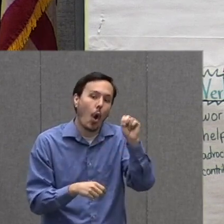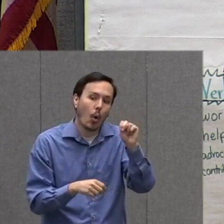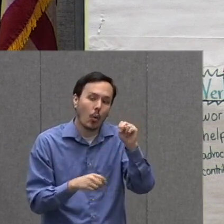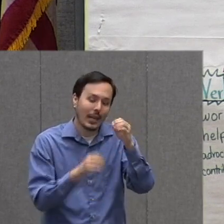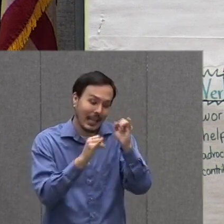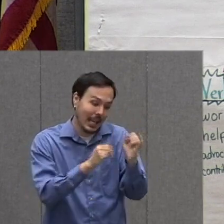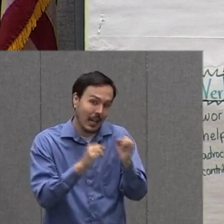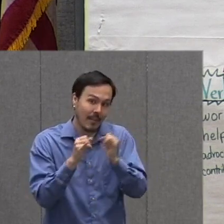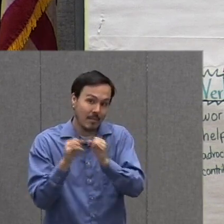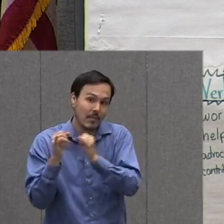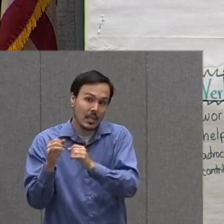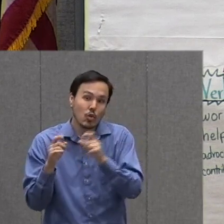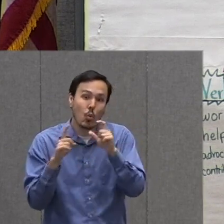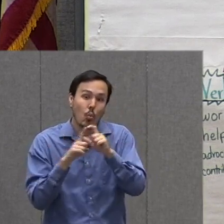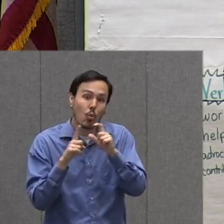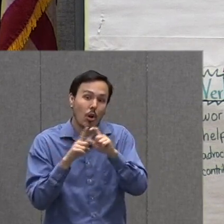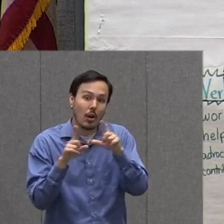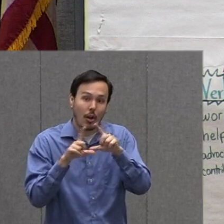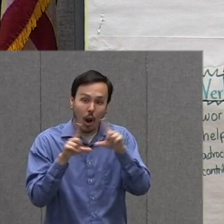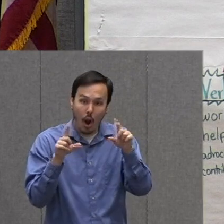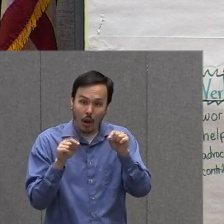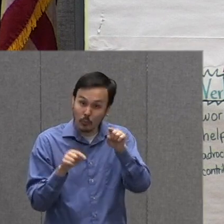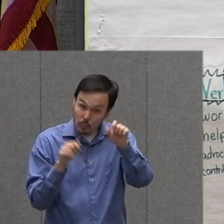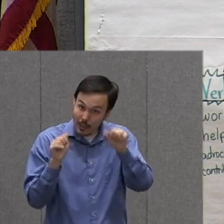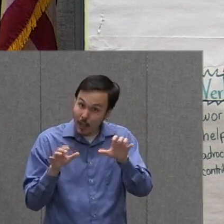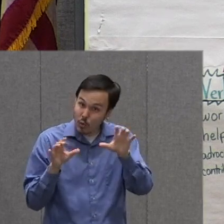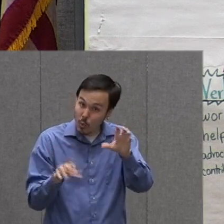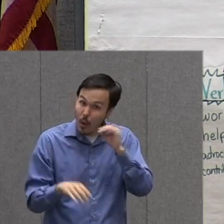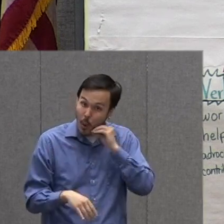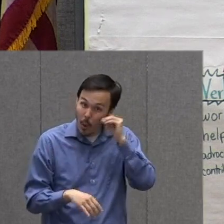This is something that you could do at home as well